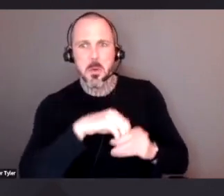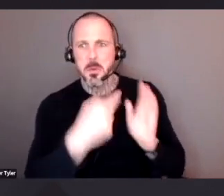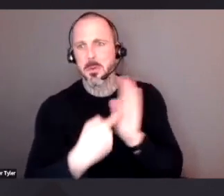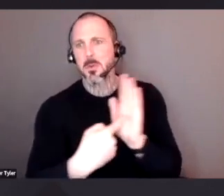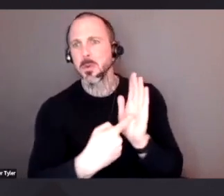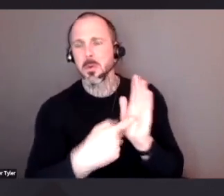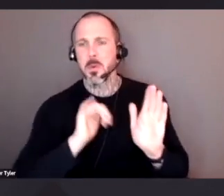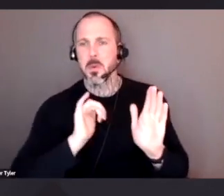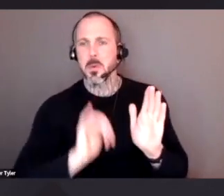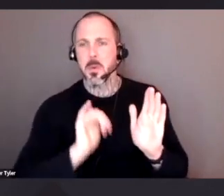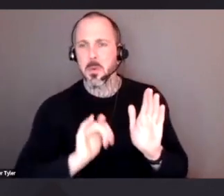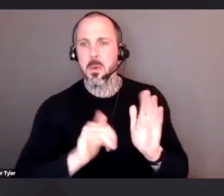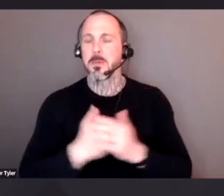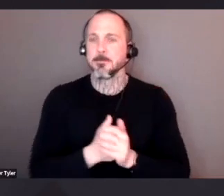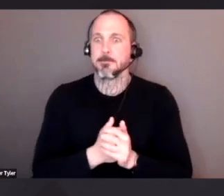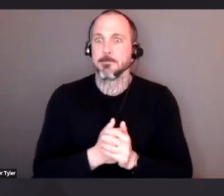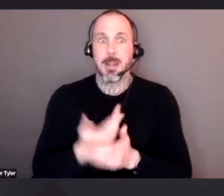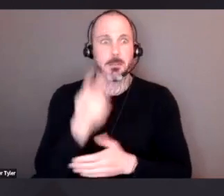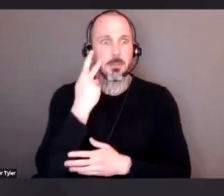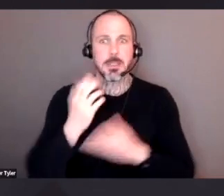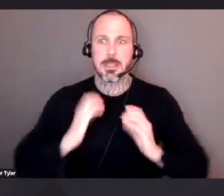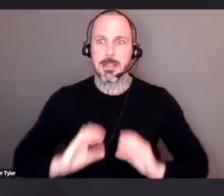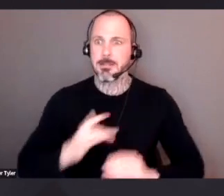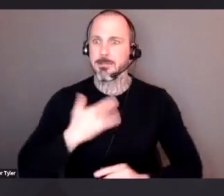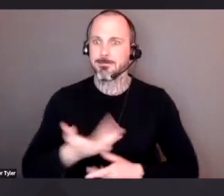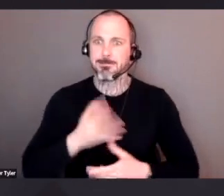That's awesome, thank you so much for sharing your experience about that, Dave.